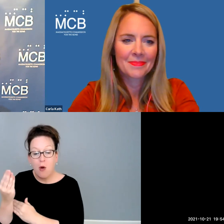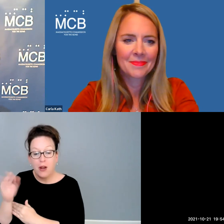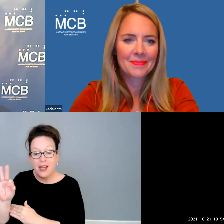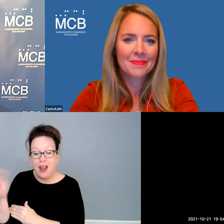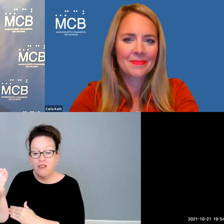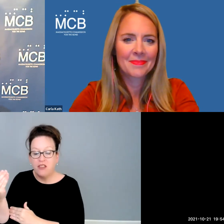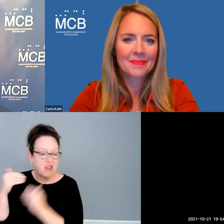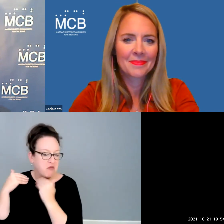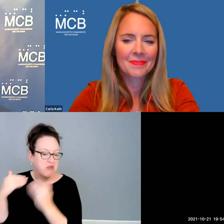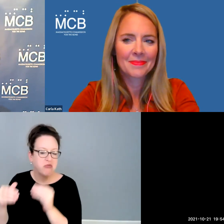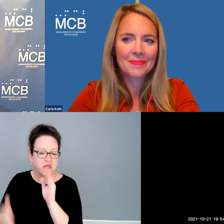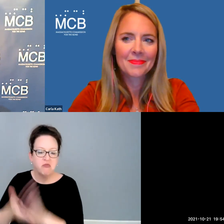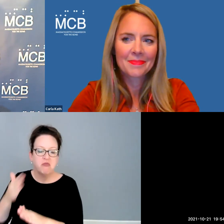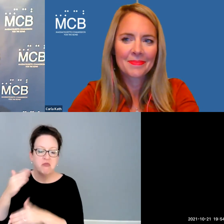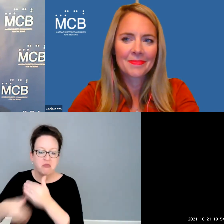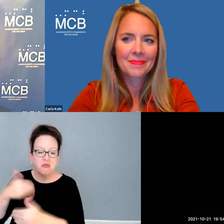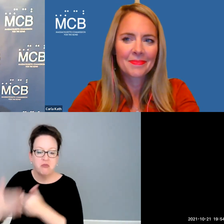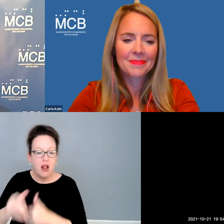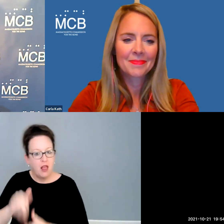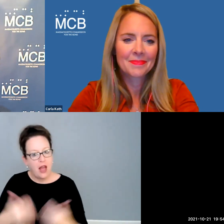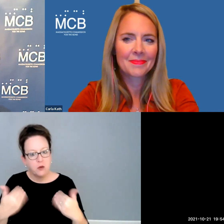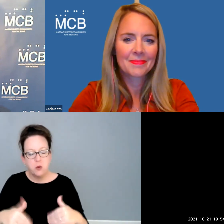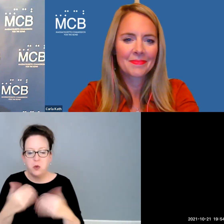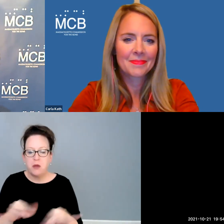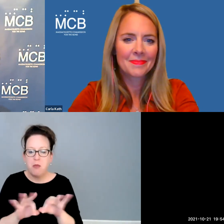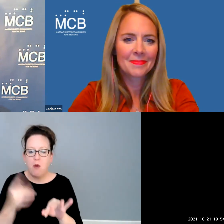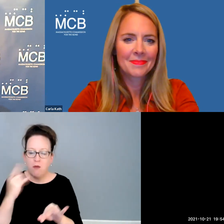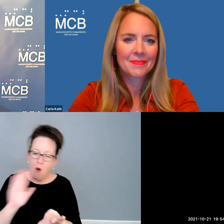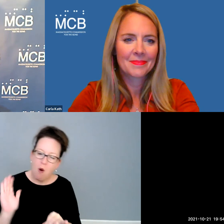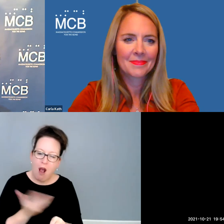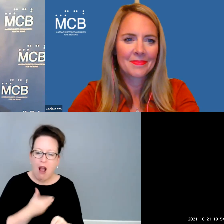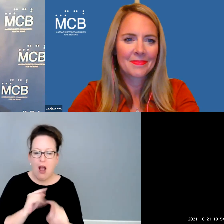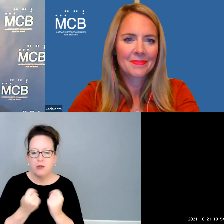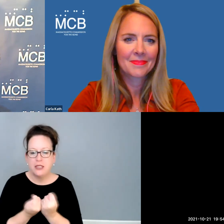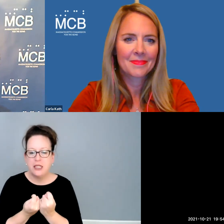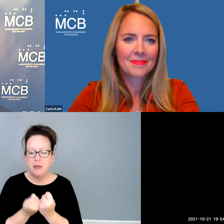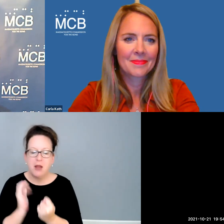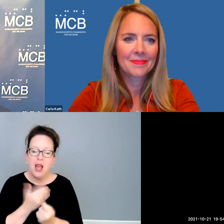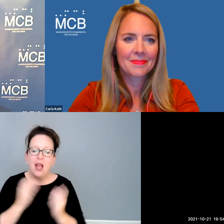and to all of our consumers for being so resilient, so adaptive. As Janet had mentioned up at the